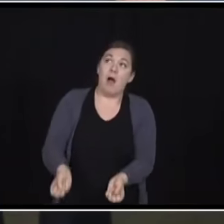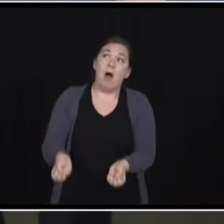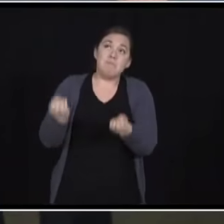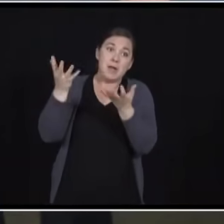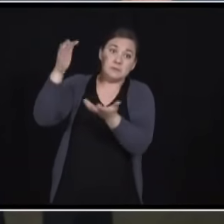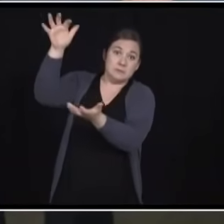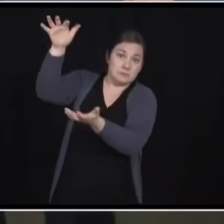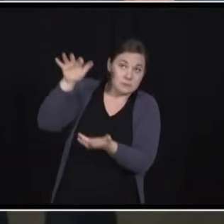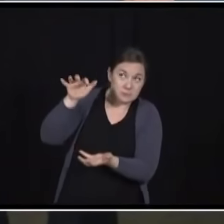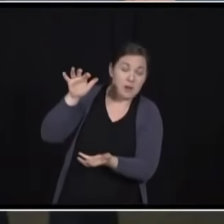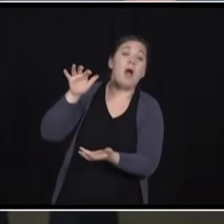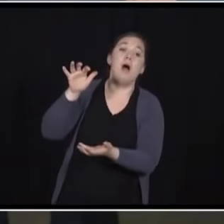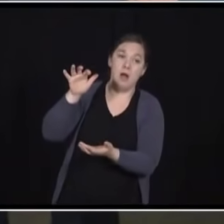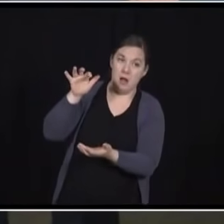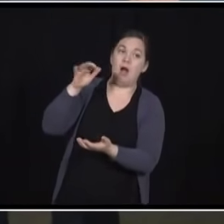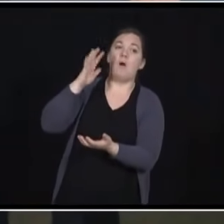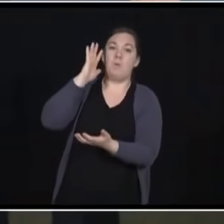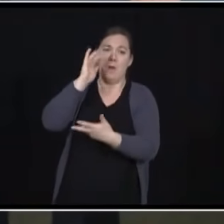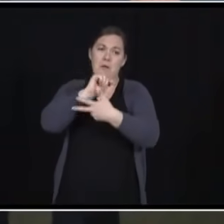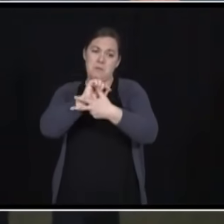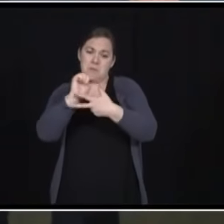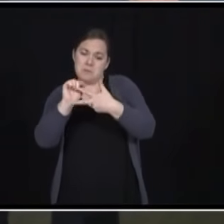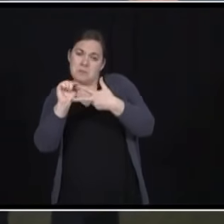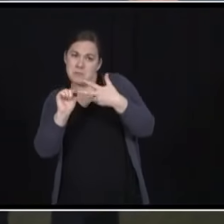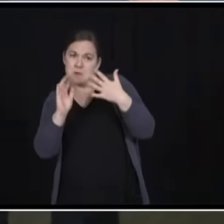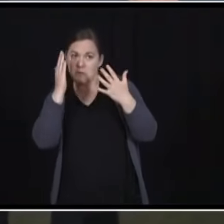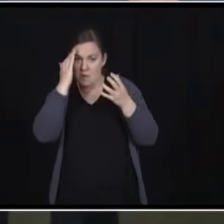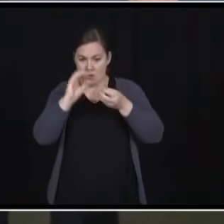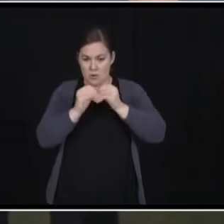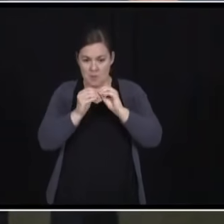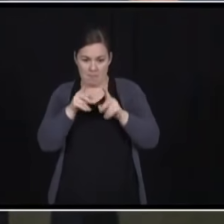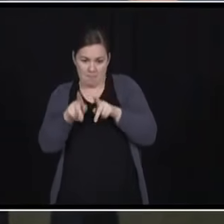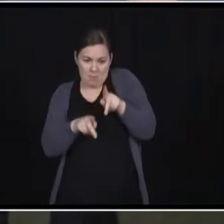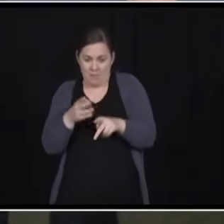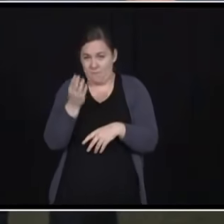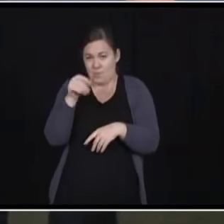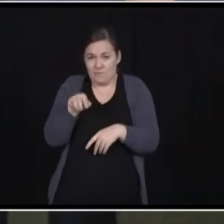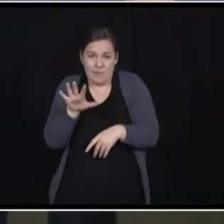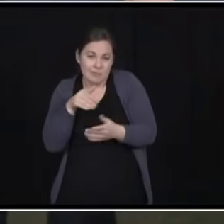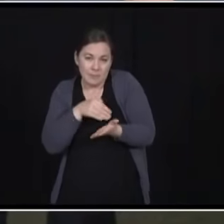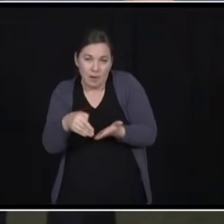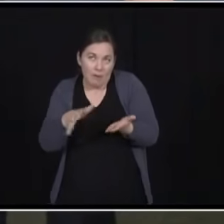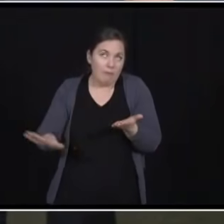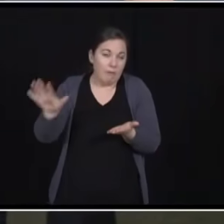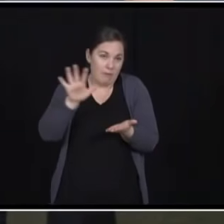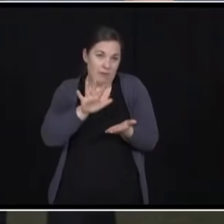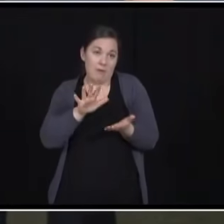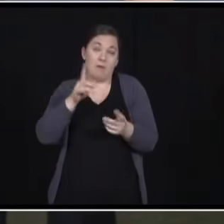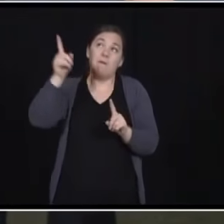date and once we get that date we start moving backwards. I will pass it over to the Minister.